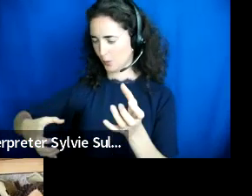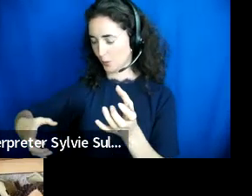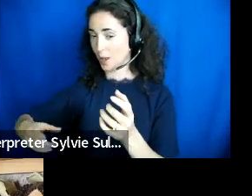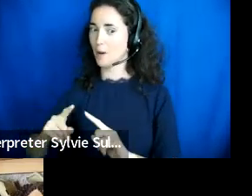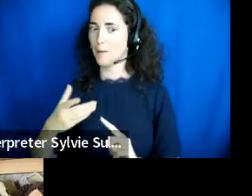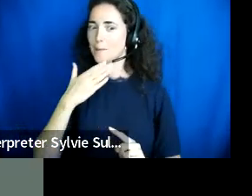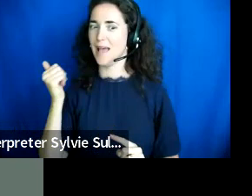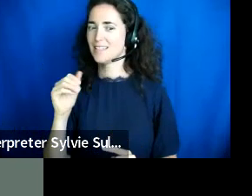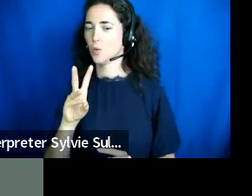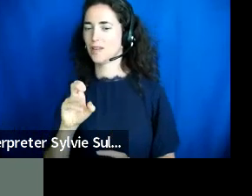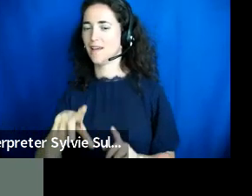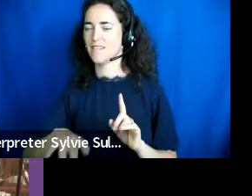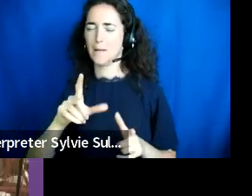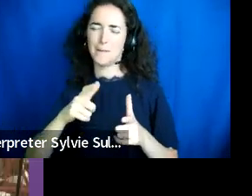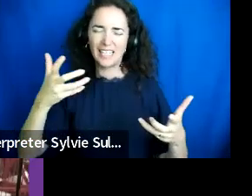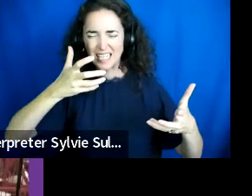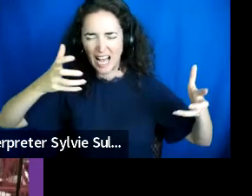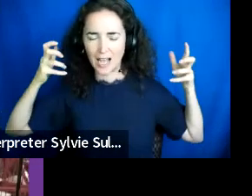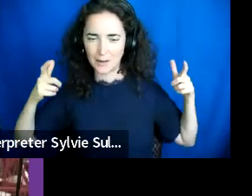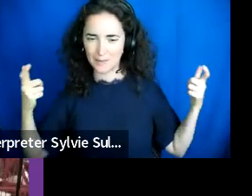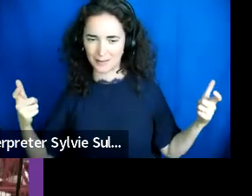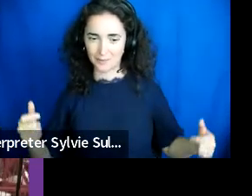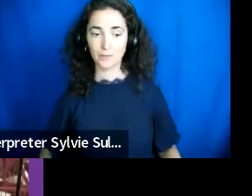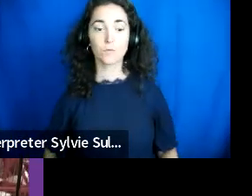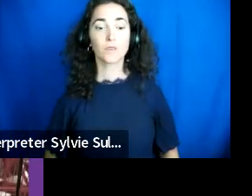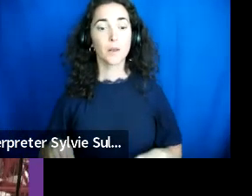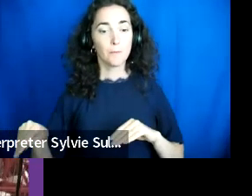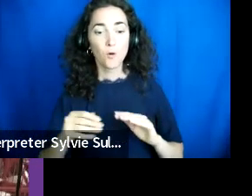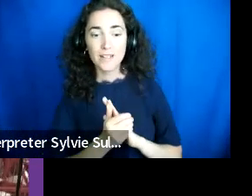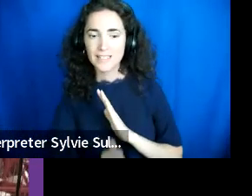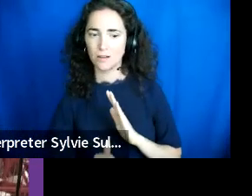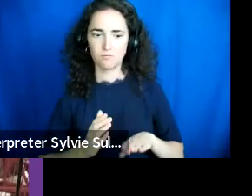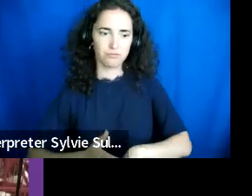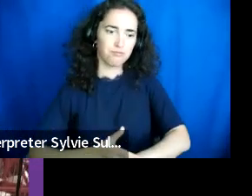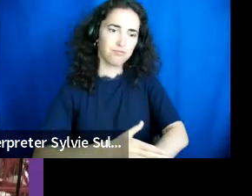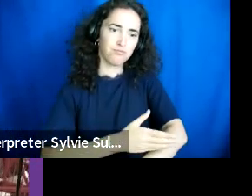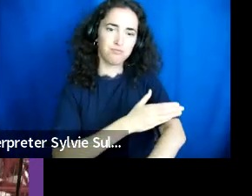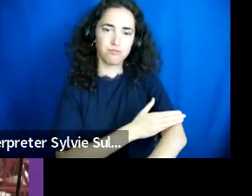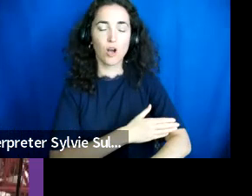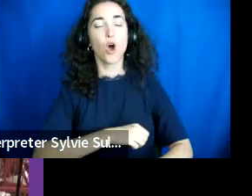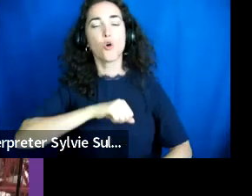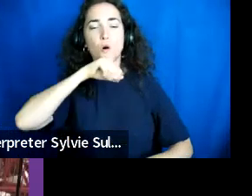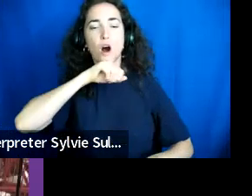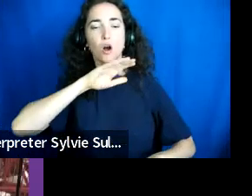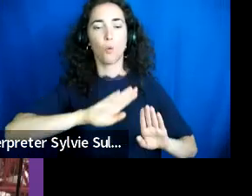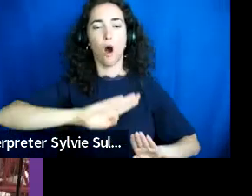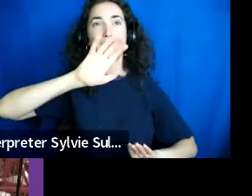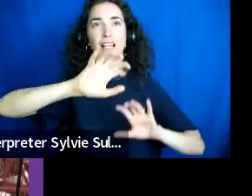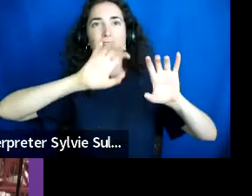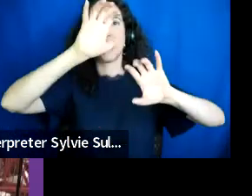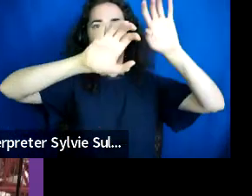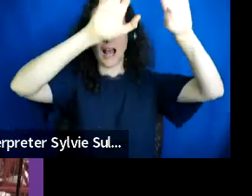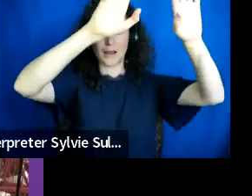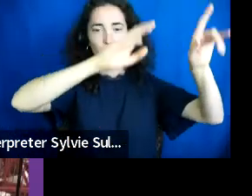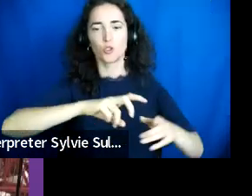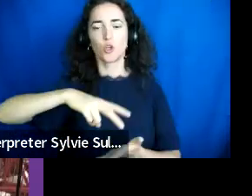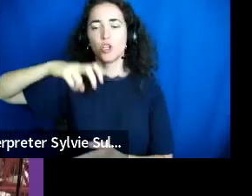When Dell found these campers took their mobility skills to new heights as they climbed up rock walls and jumped on trampolines at epic entertainment.